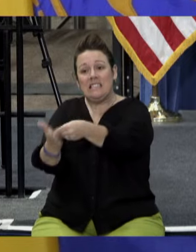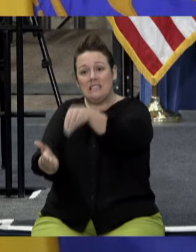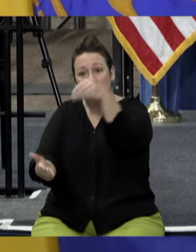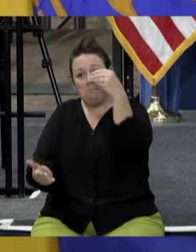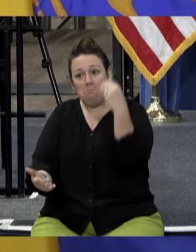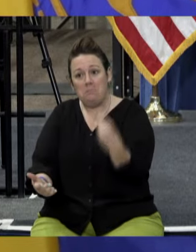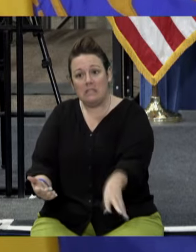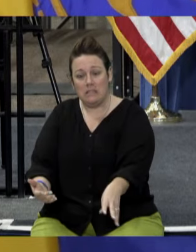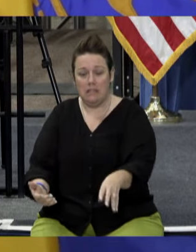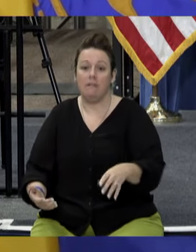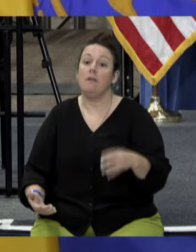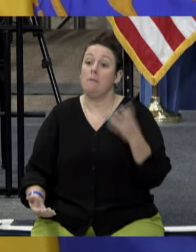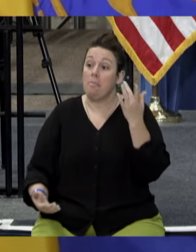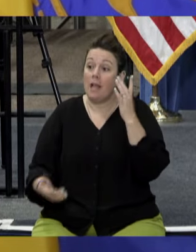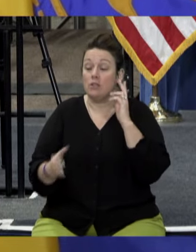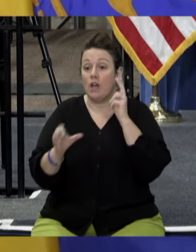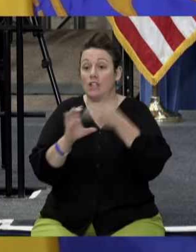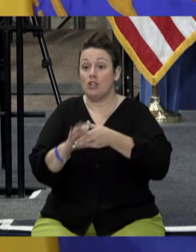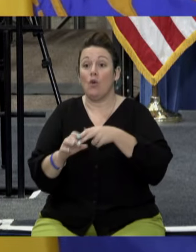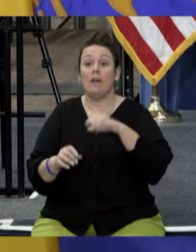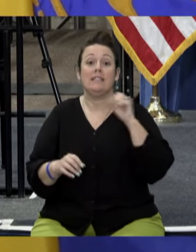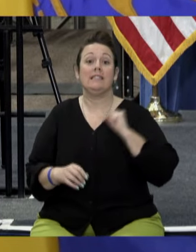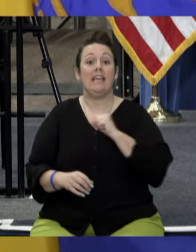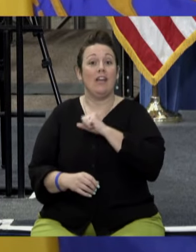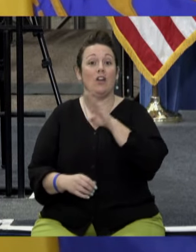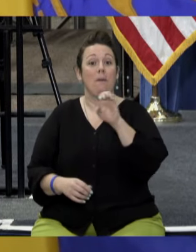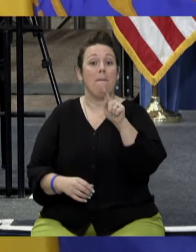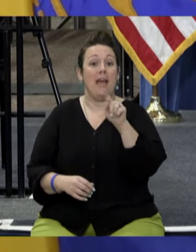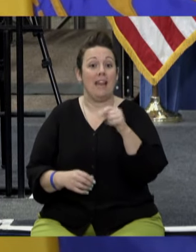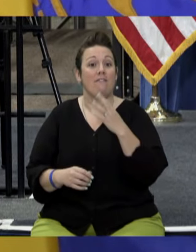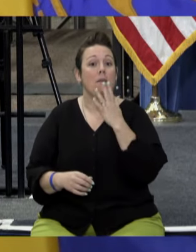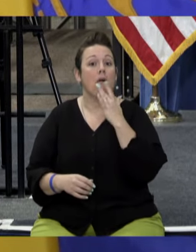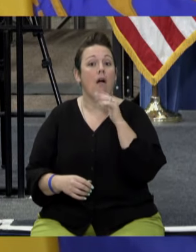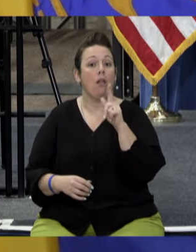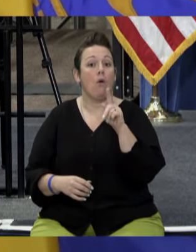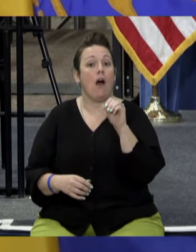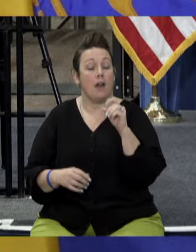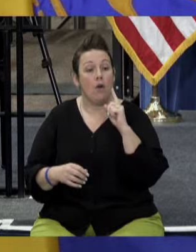That's why I joined Senator Bennett of Colorado in introducing the Credit for Caring Act,